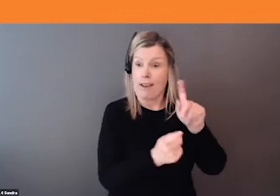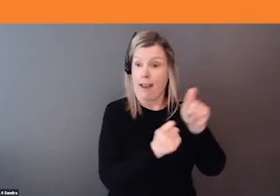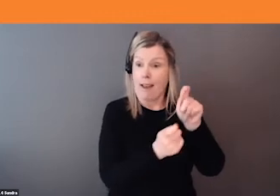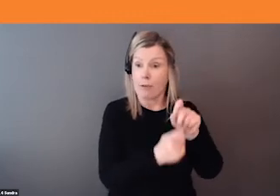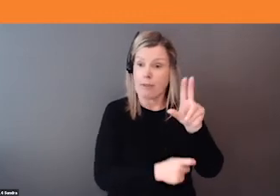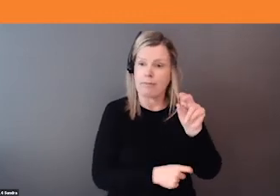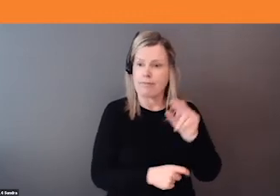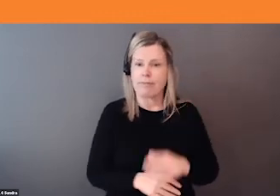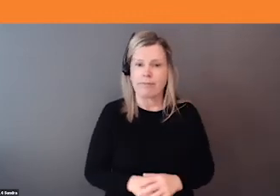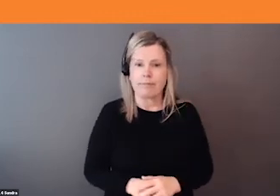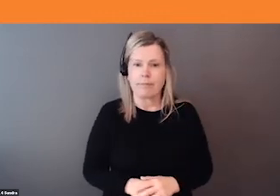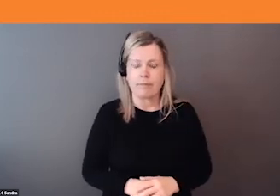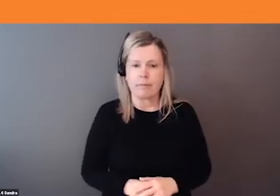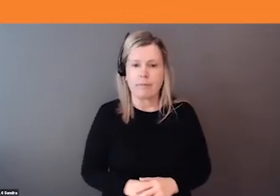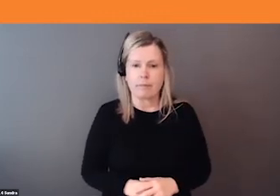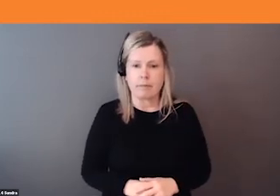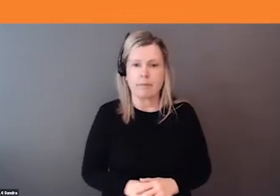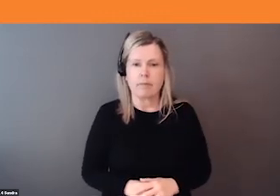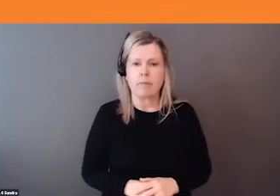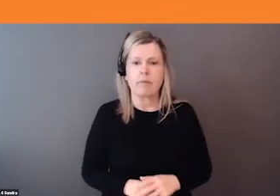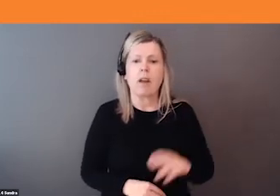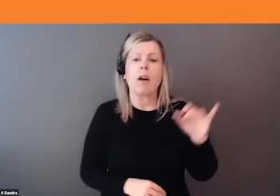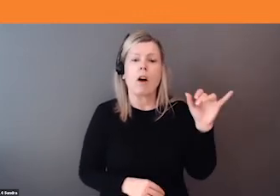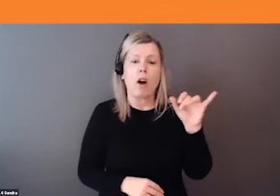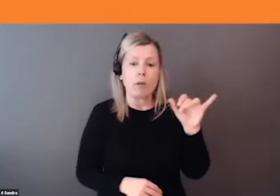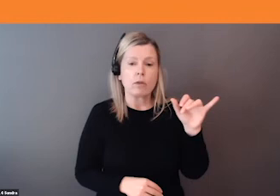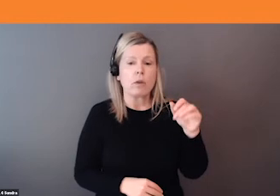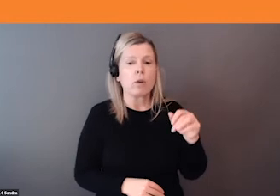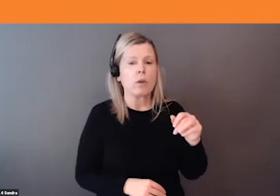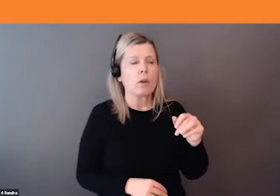Bias can find its way into the learning models because they reflect the patterns of discrimination